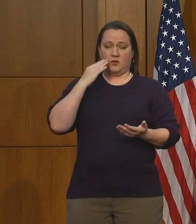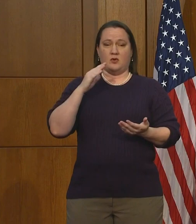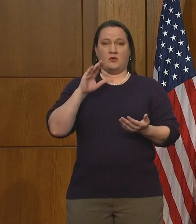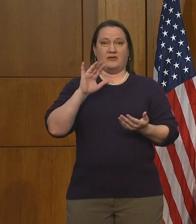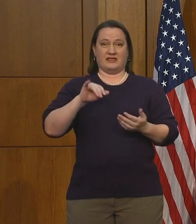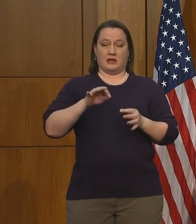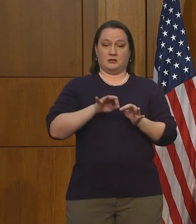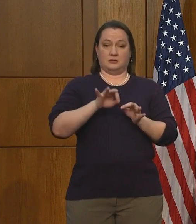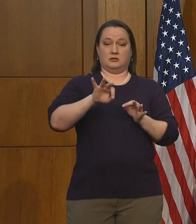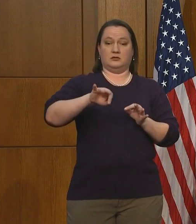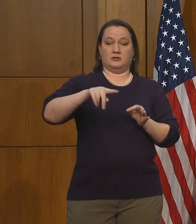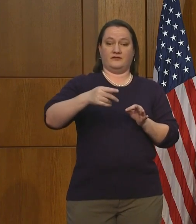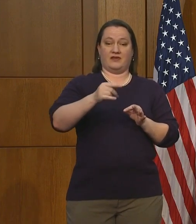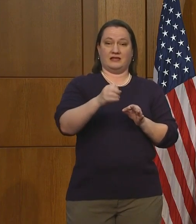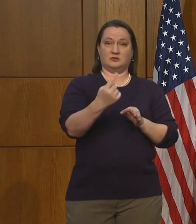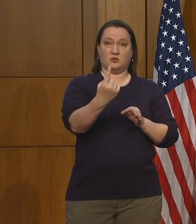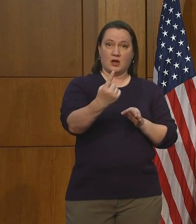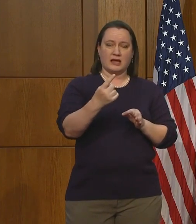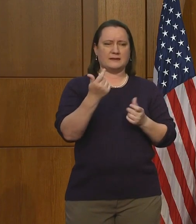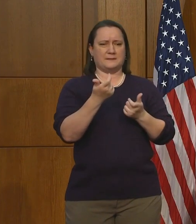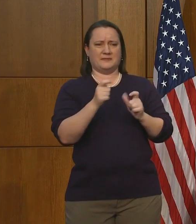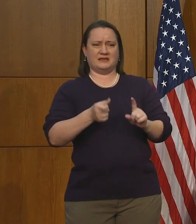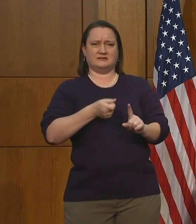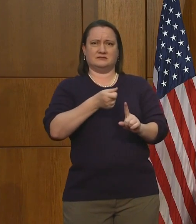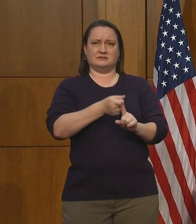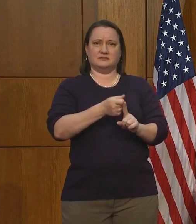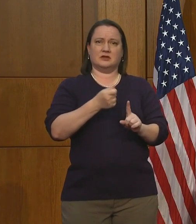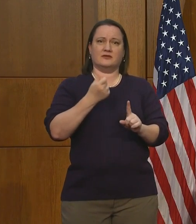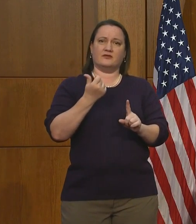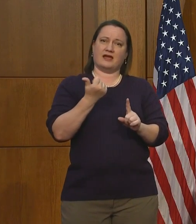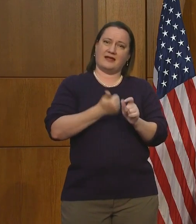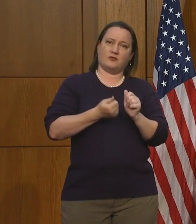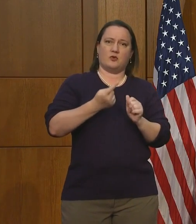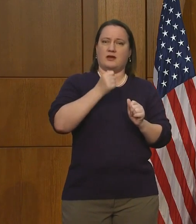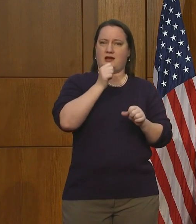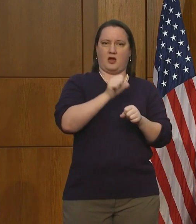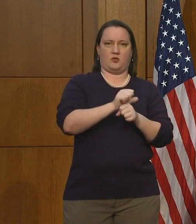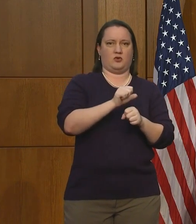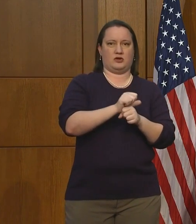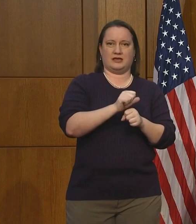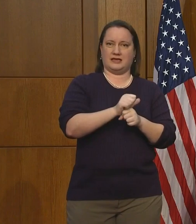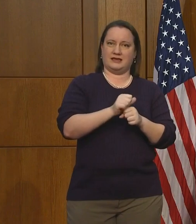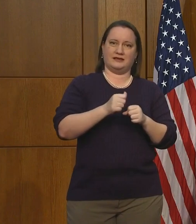HAS MAJOR IMPLICATIONS ON